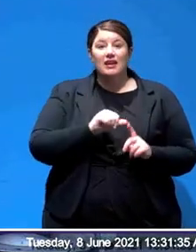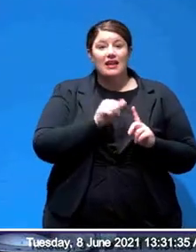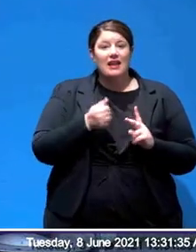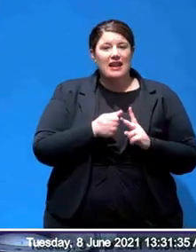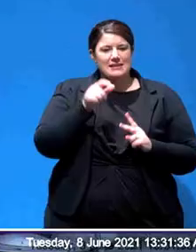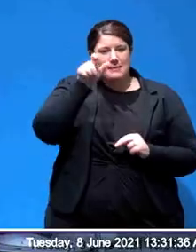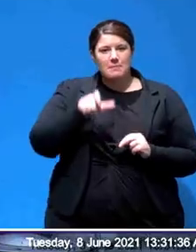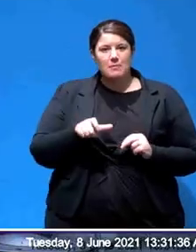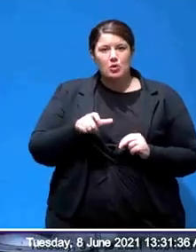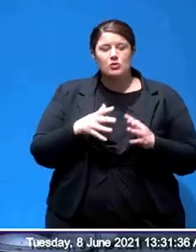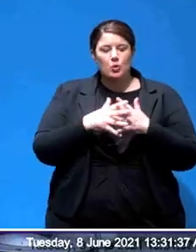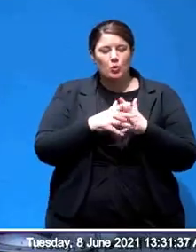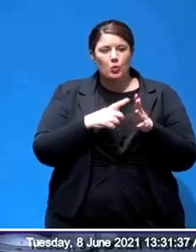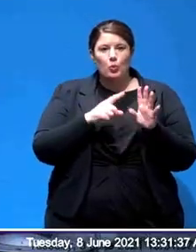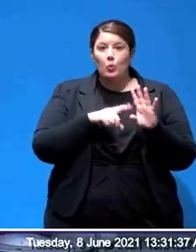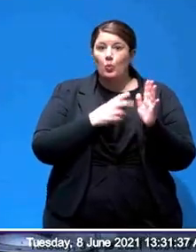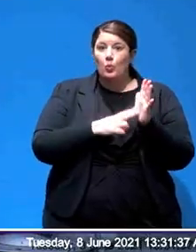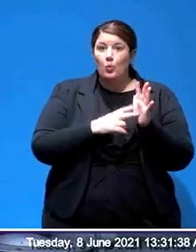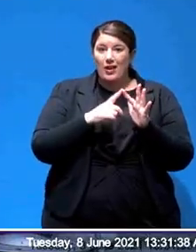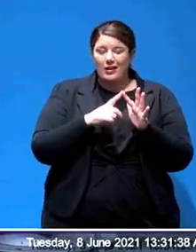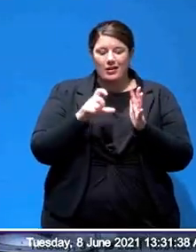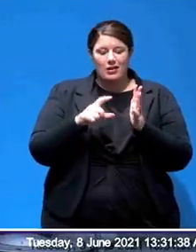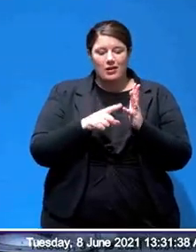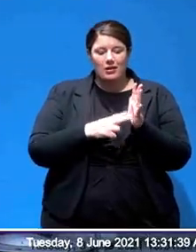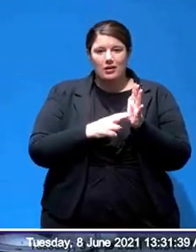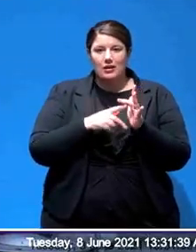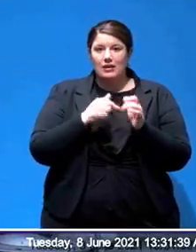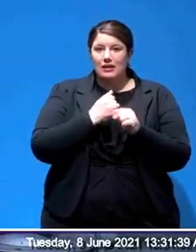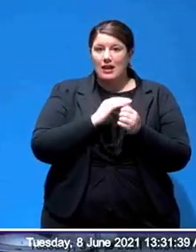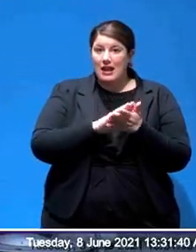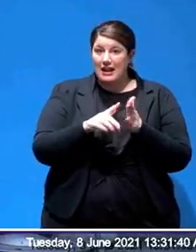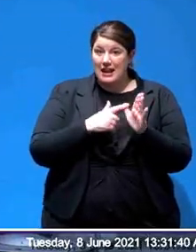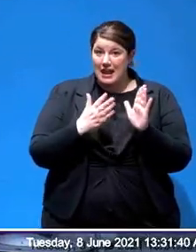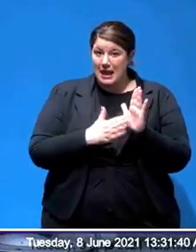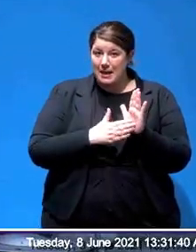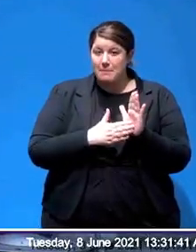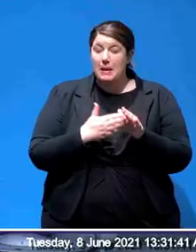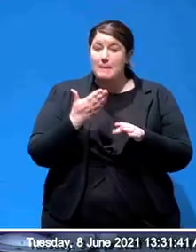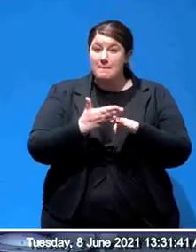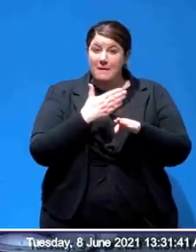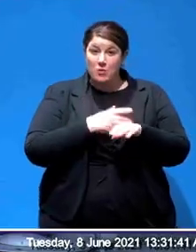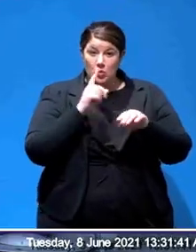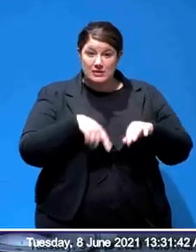Before he gives his evidence, I want to tender some documents into evidence.